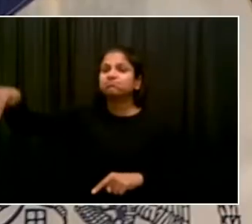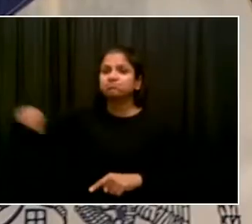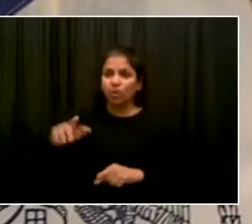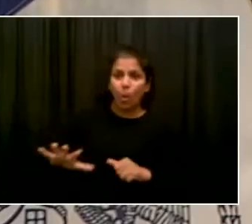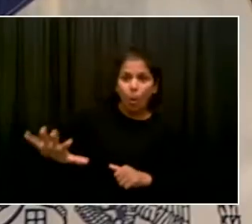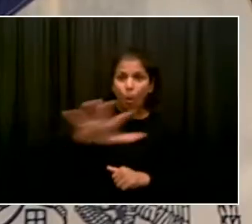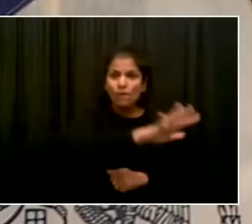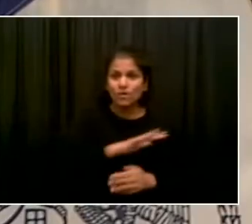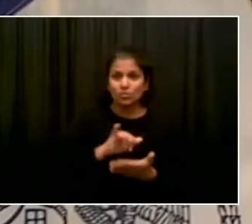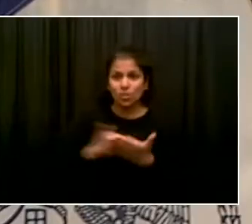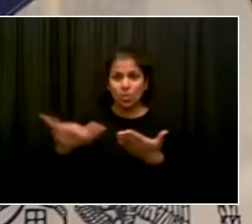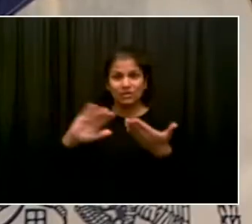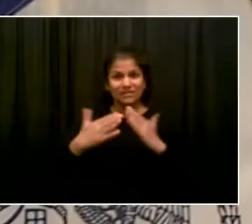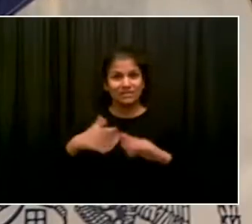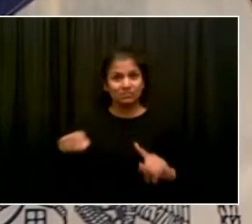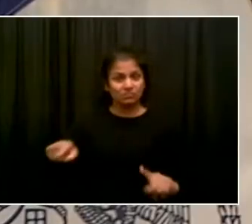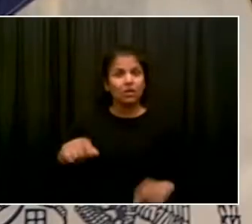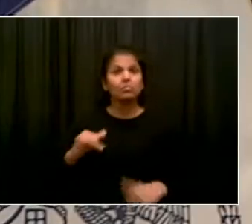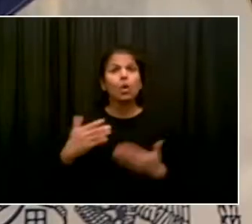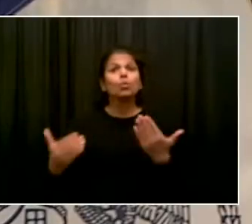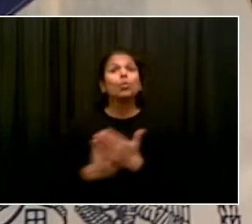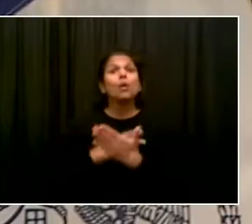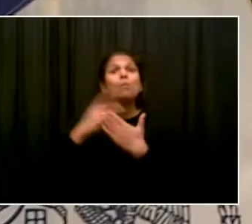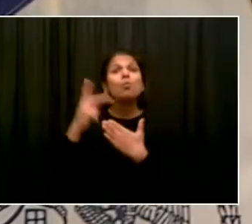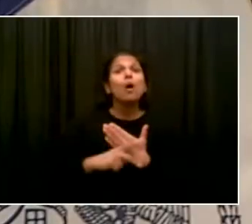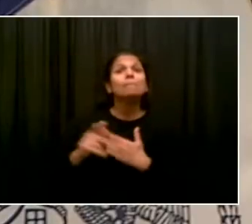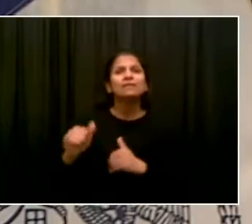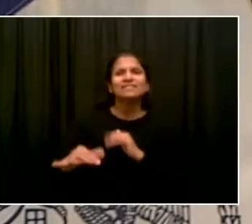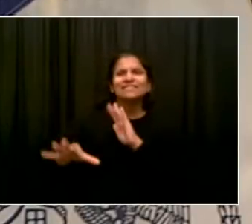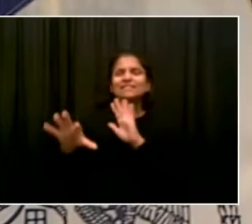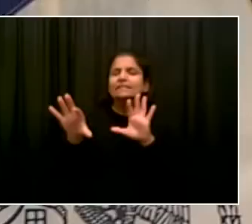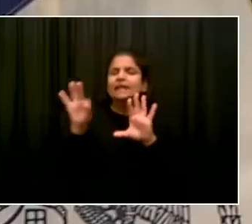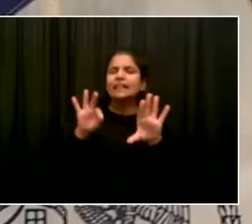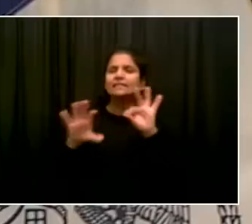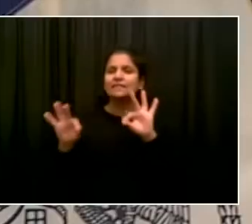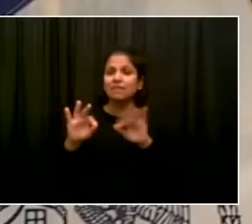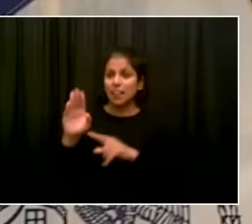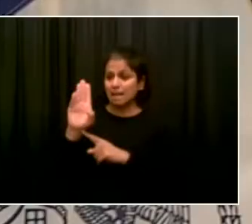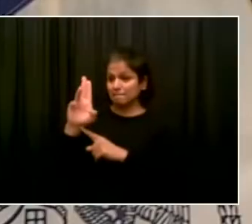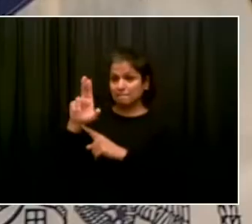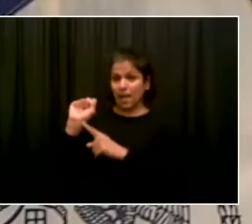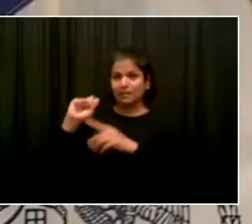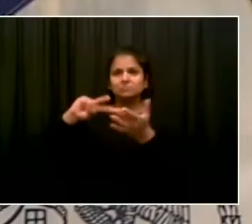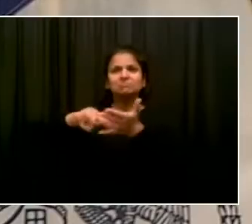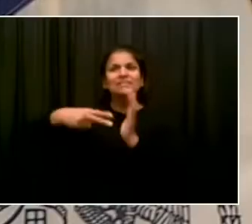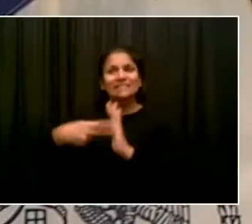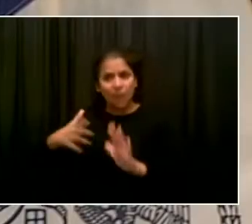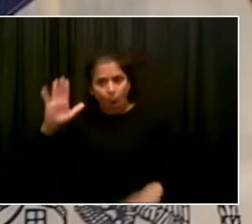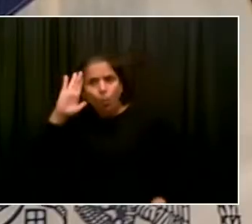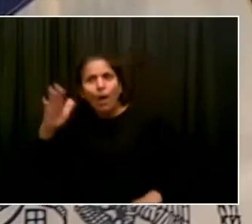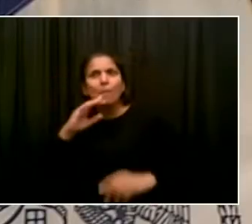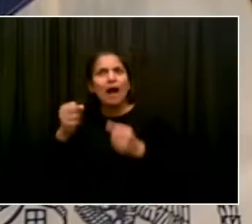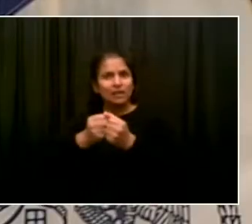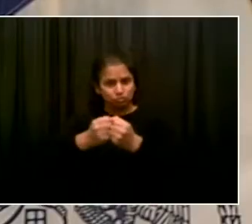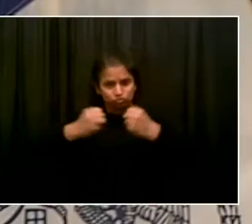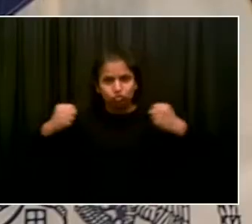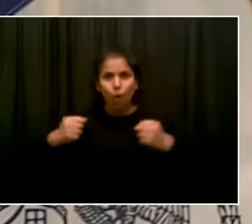IMPACT AS THEY GROW. SELECT BUS SERVICE WHICH WE HAVE DEEPENED IS GOING TO HAVE A BIG IMPACT BUT